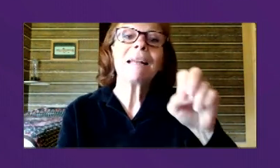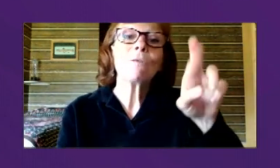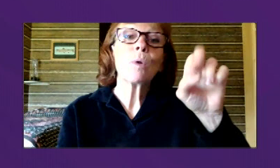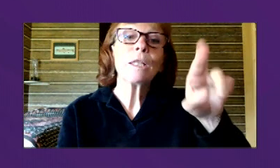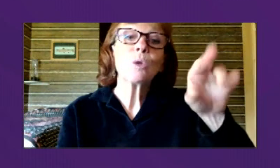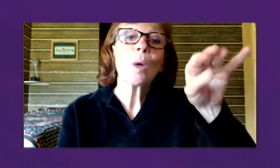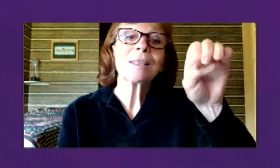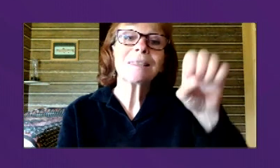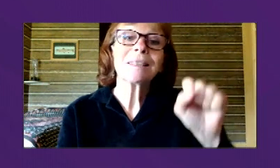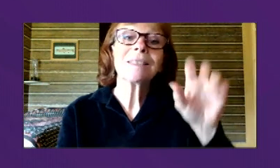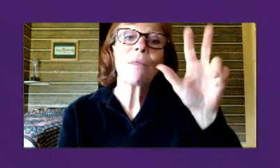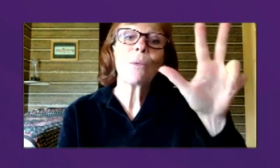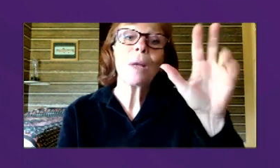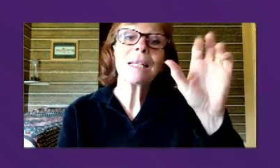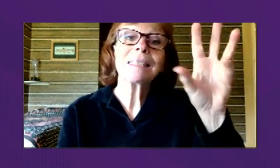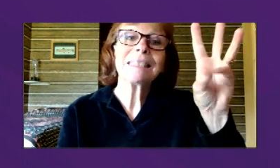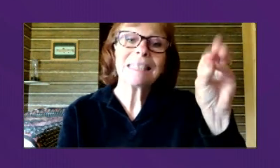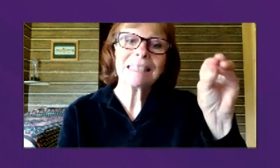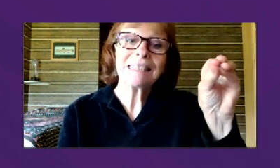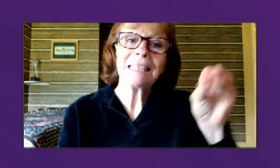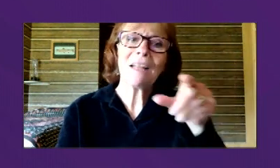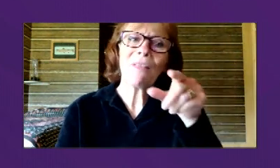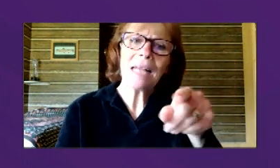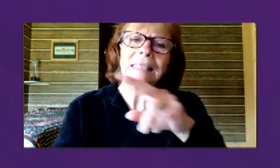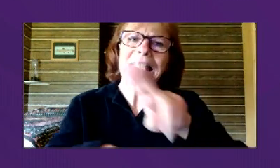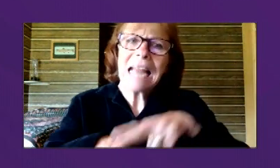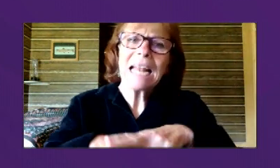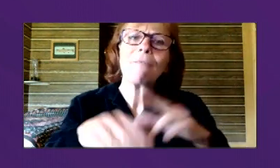collaboration with Native communities, national and state education agencies,